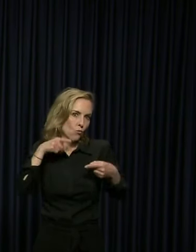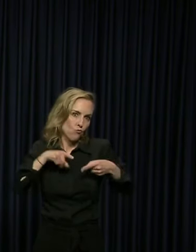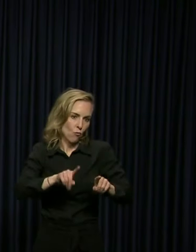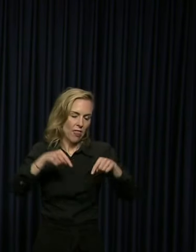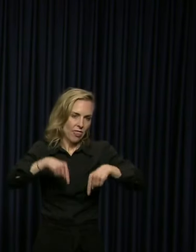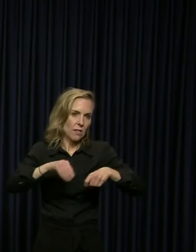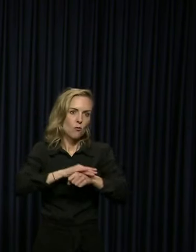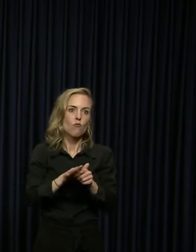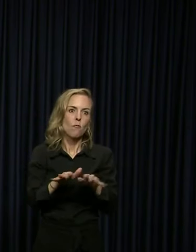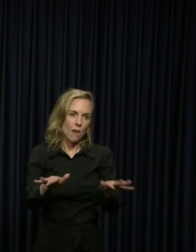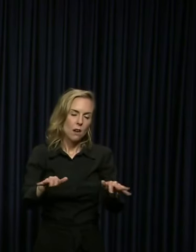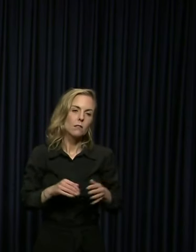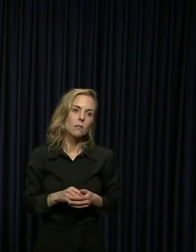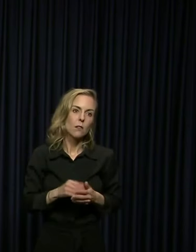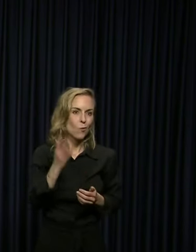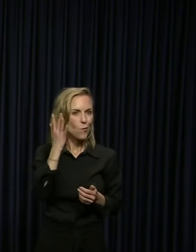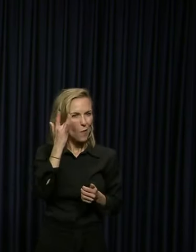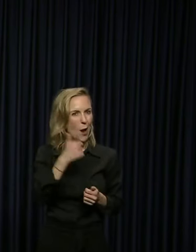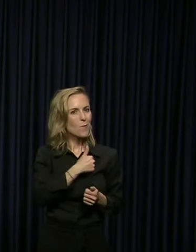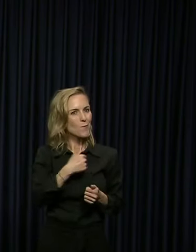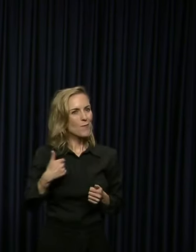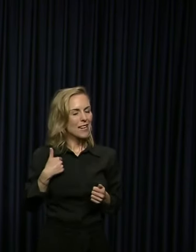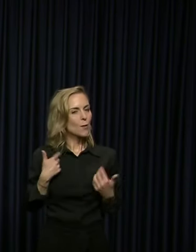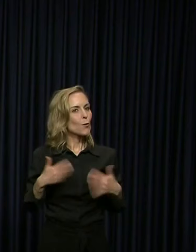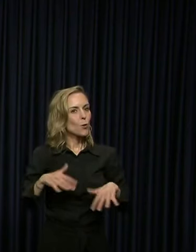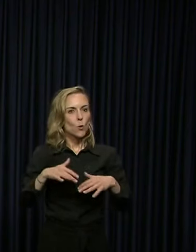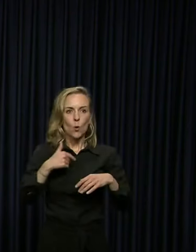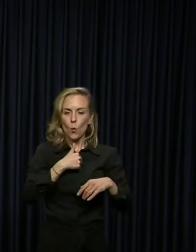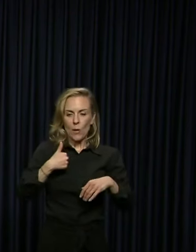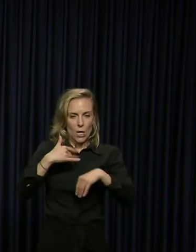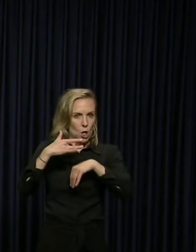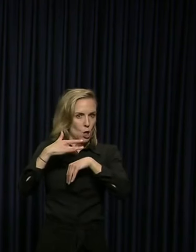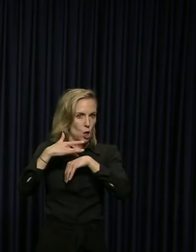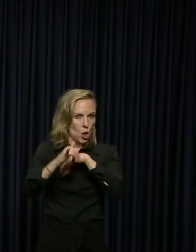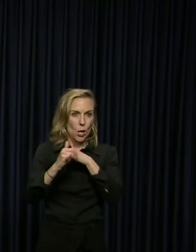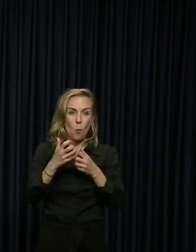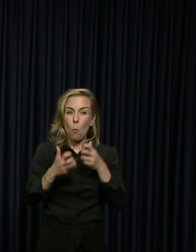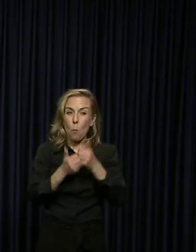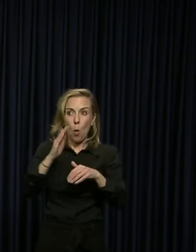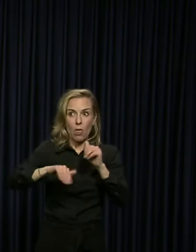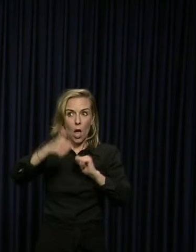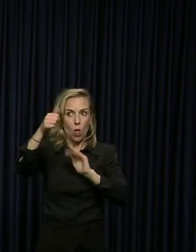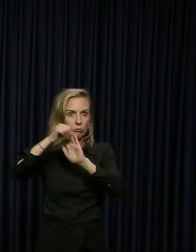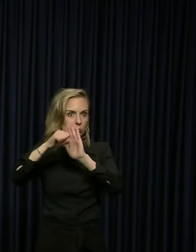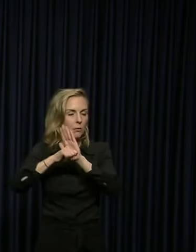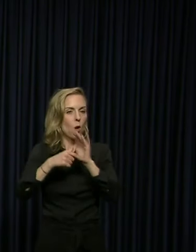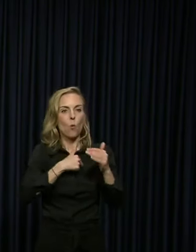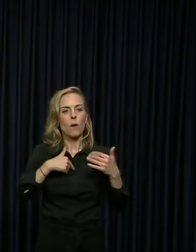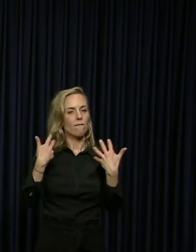FACILITY. WE WANT TO WORK WITH THE LOCAL HEALTH DEPARTMENT. WE WANT TO DO EVERYTHING WE CAN.